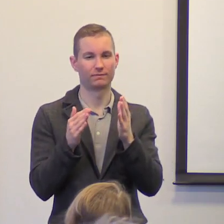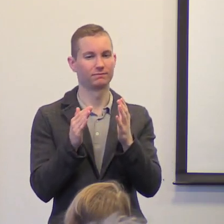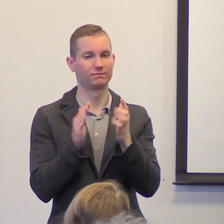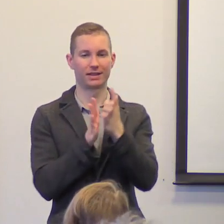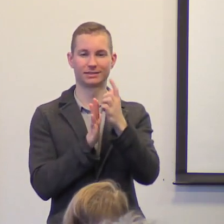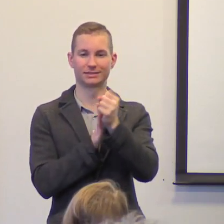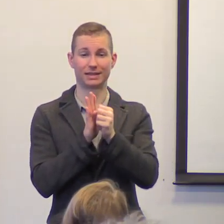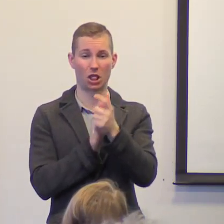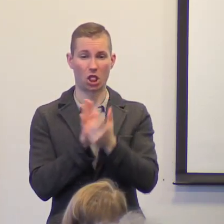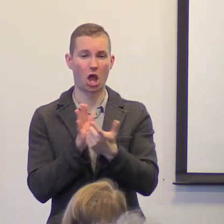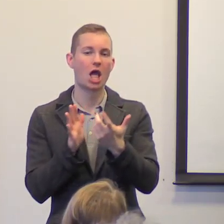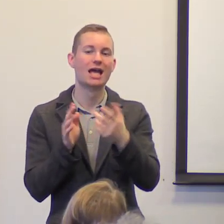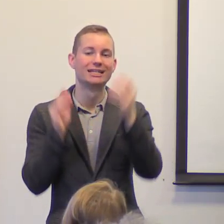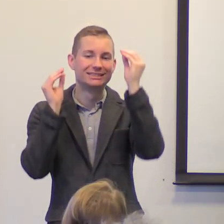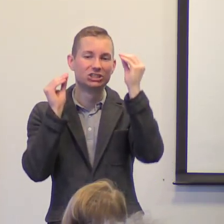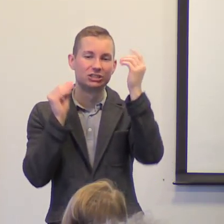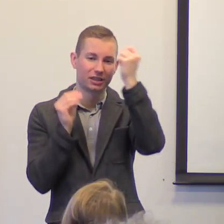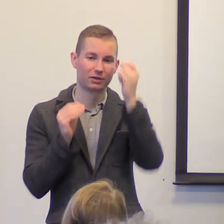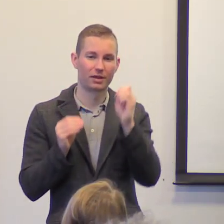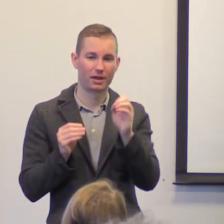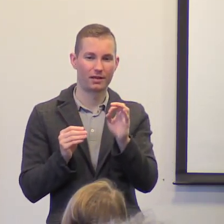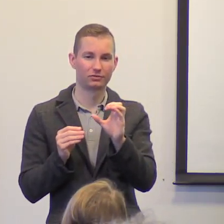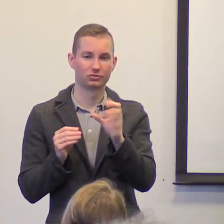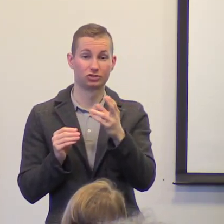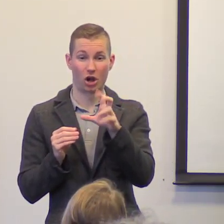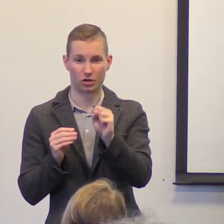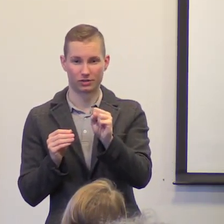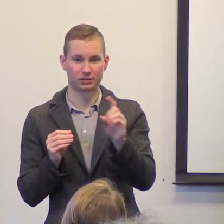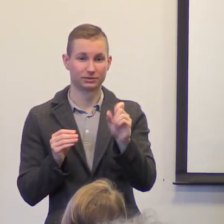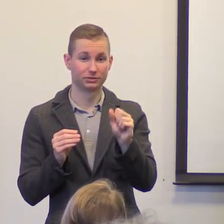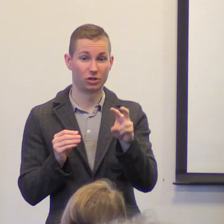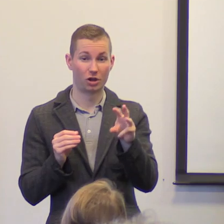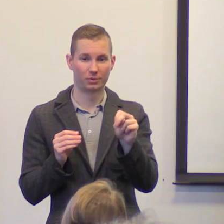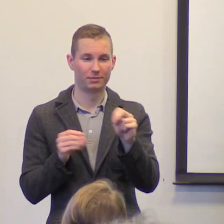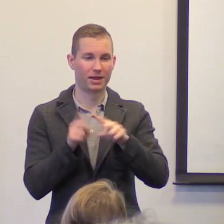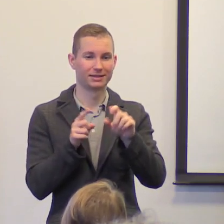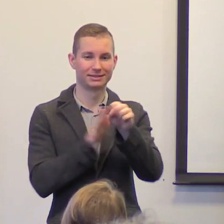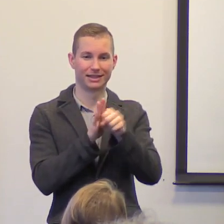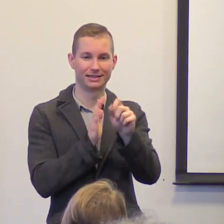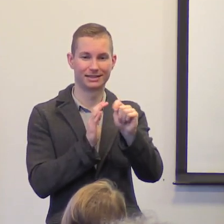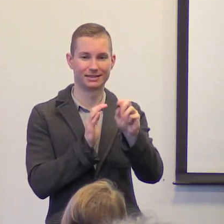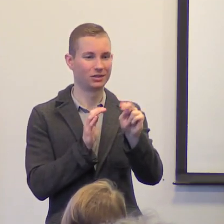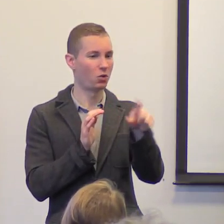teaching the theories of Charles Darwin when Tennessee only wanted the Biblical theory of creation to be taught.